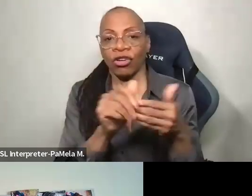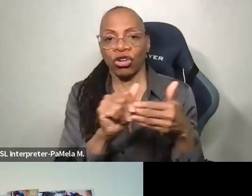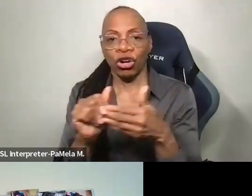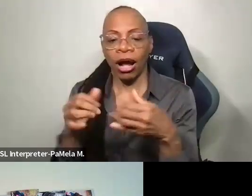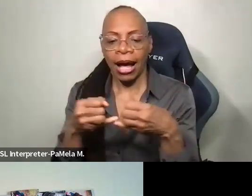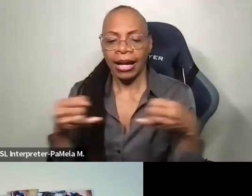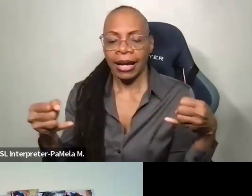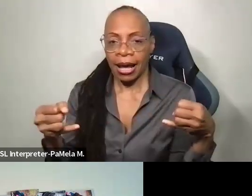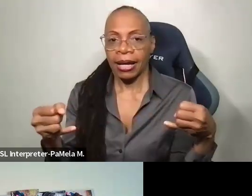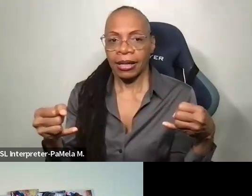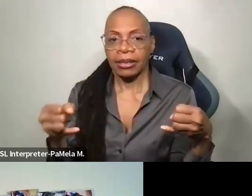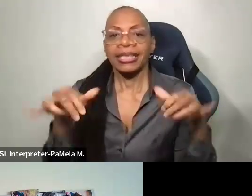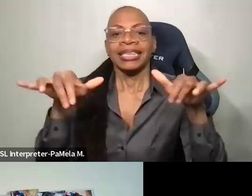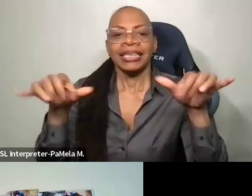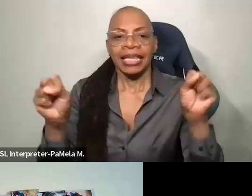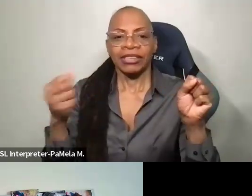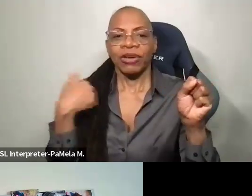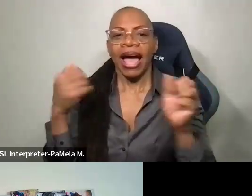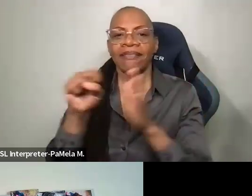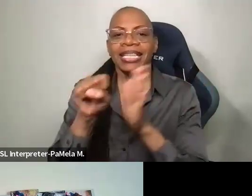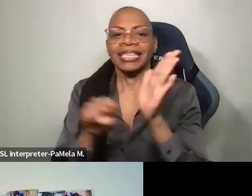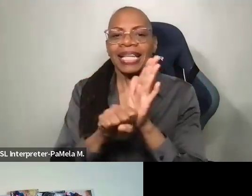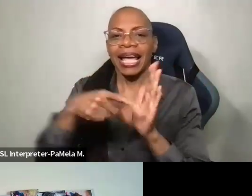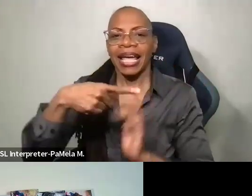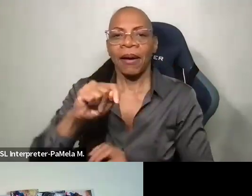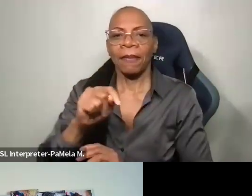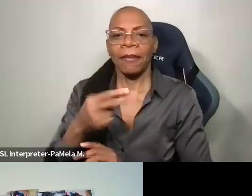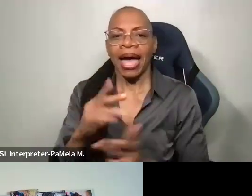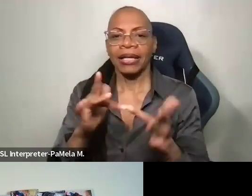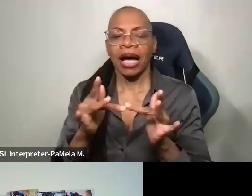Yes. So there is a state PATH contact HMIS data collection decision tool